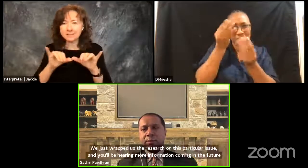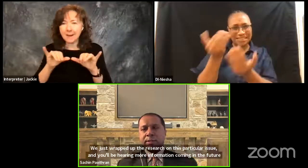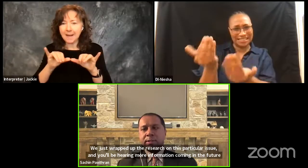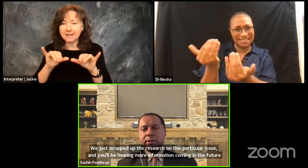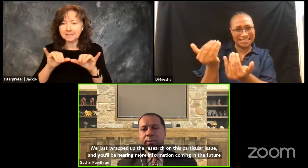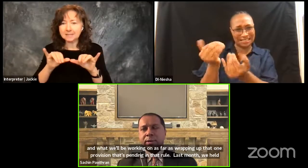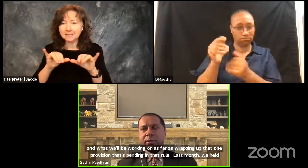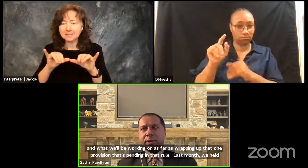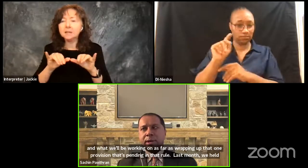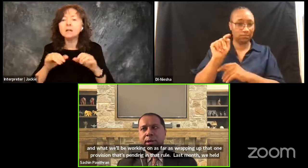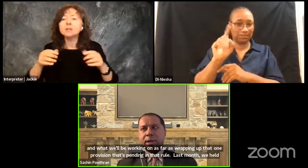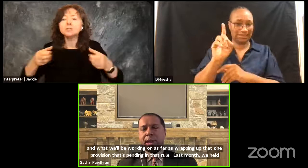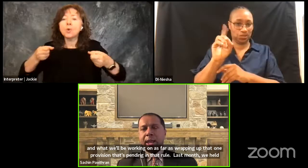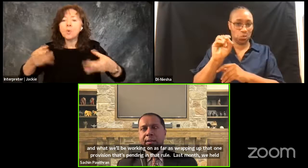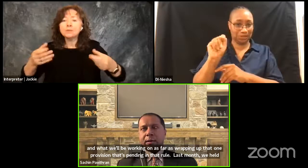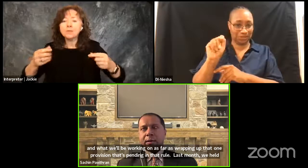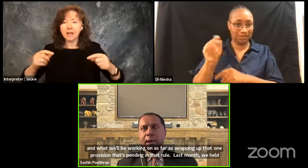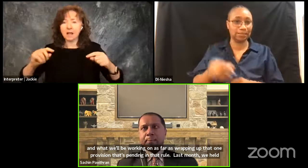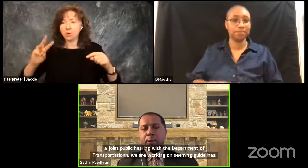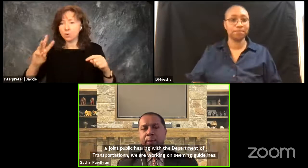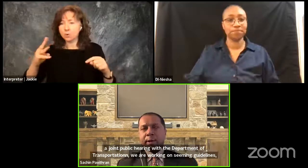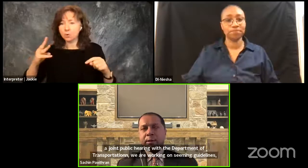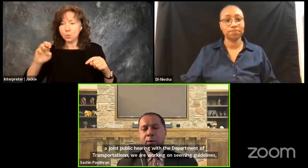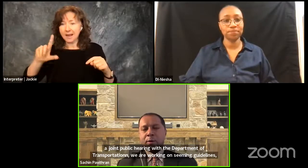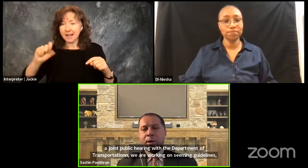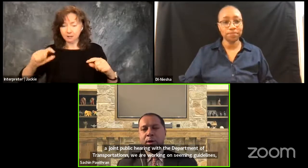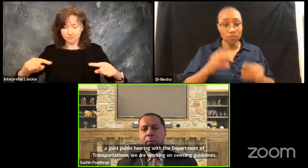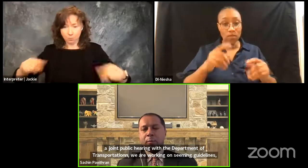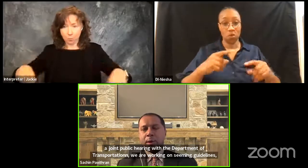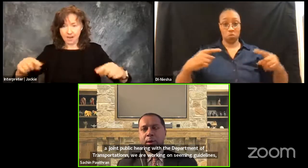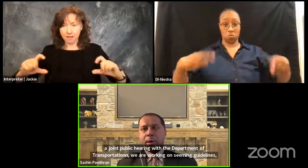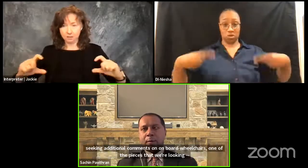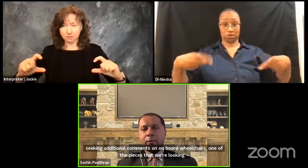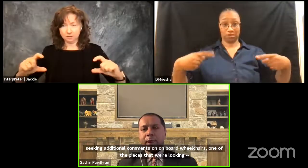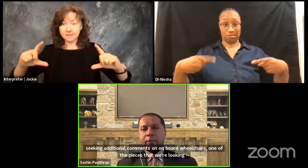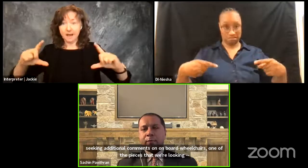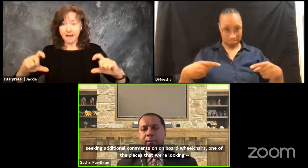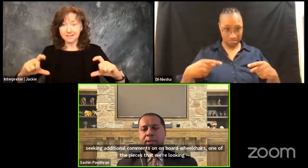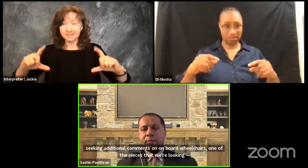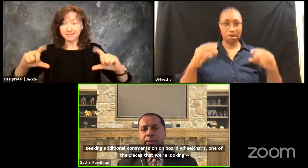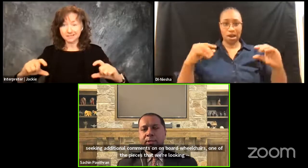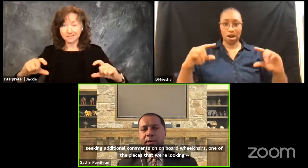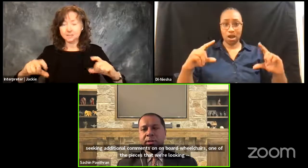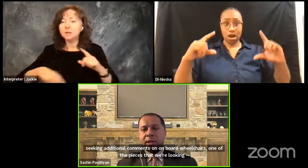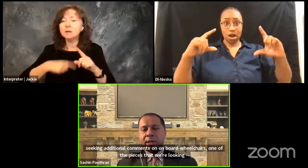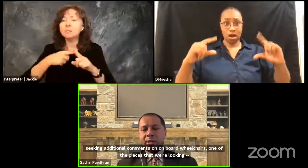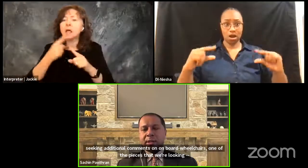wheels on the wheelchair and the appropriate load weight for these wheelchairs.